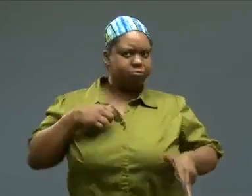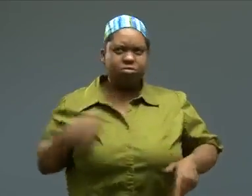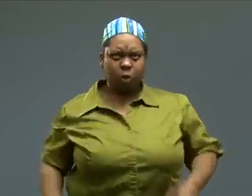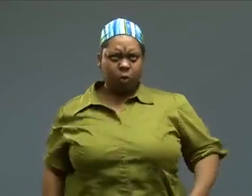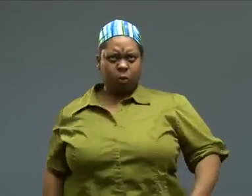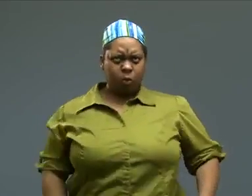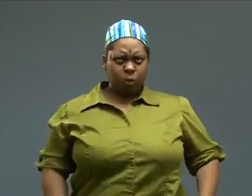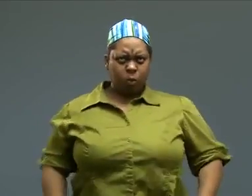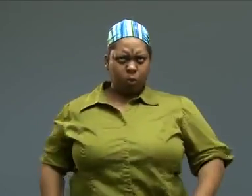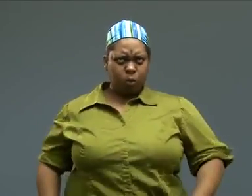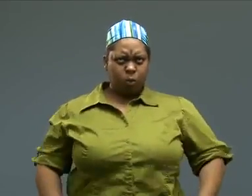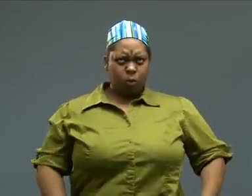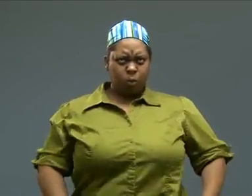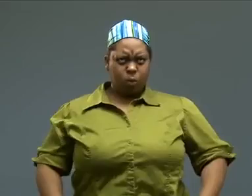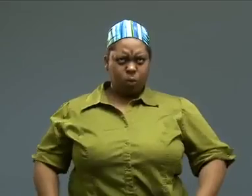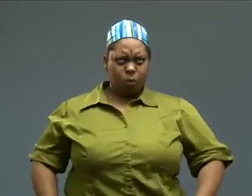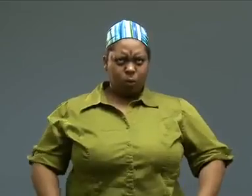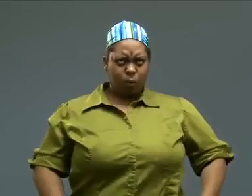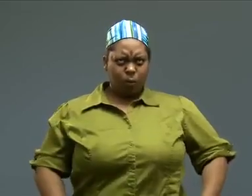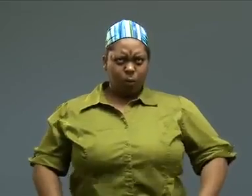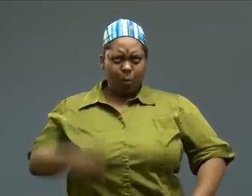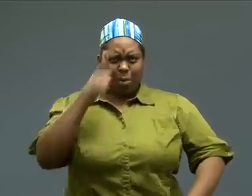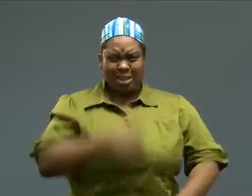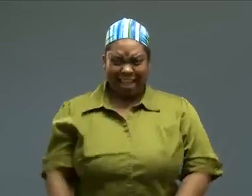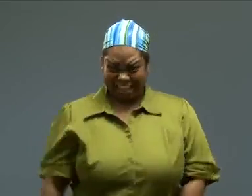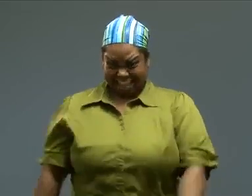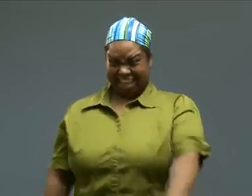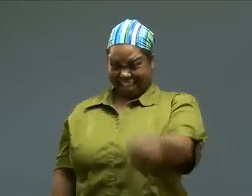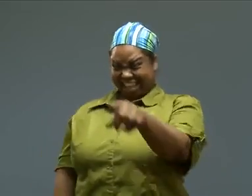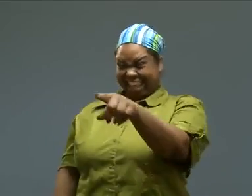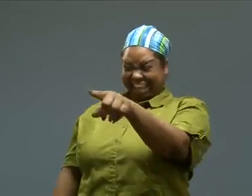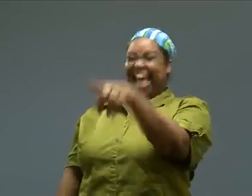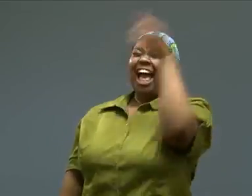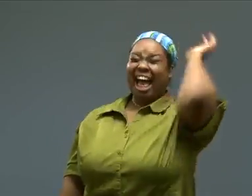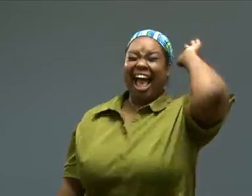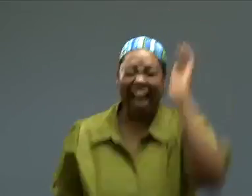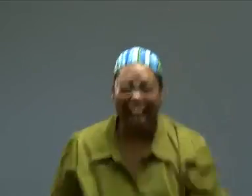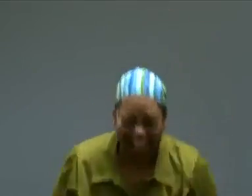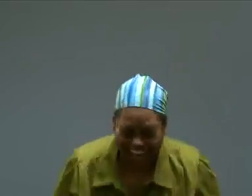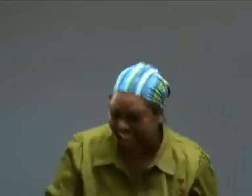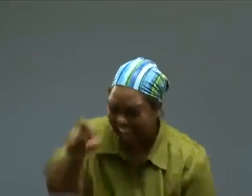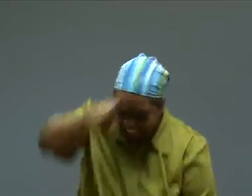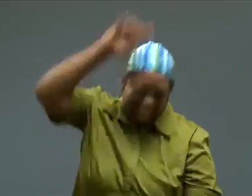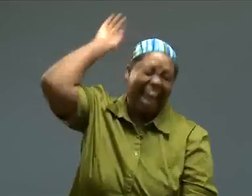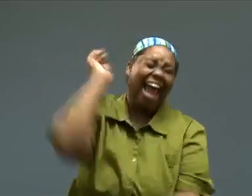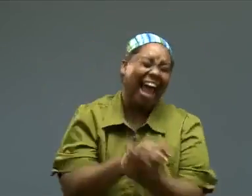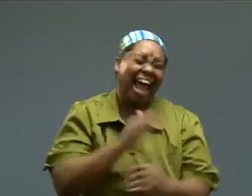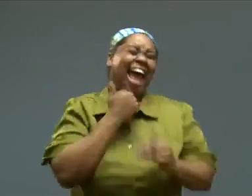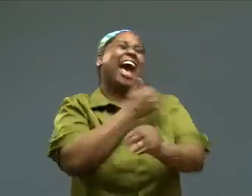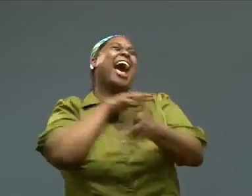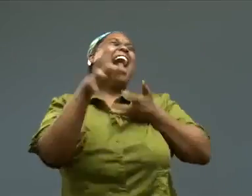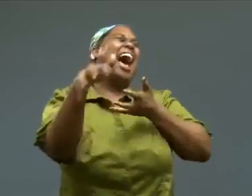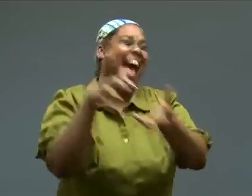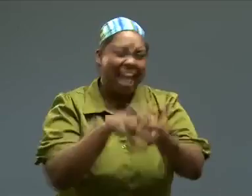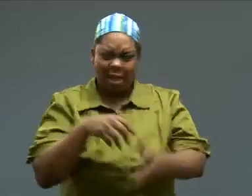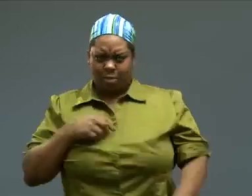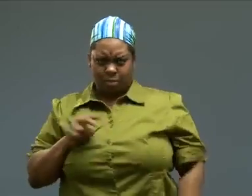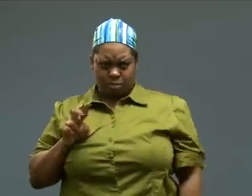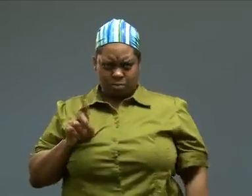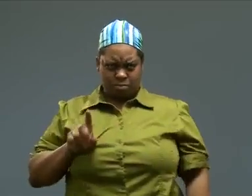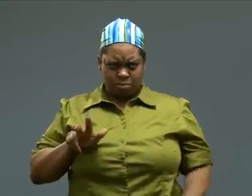I stomped up the aisle as my sisters cracked up laughing.